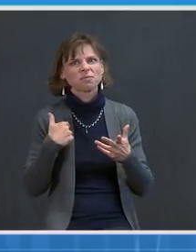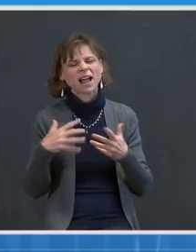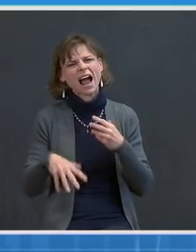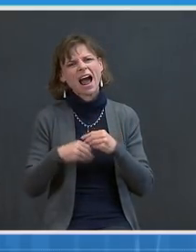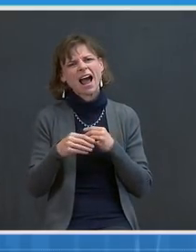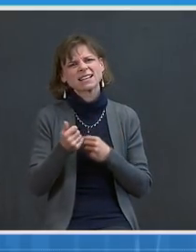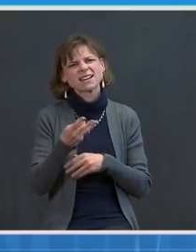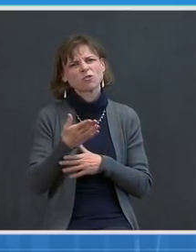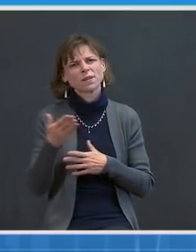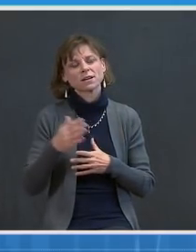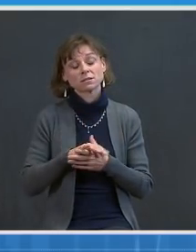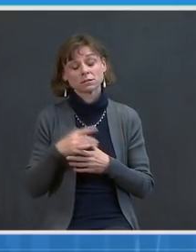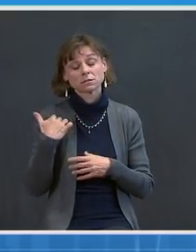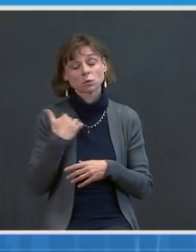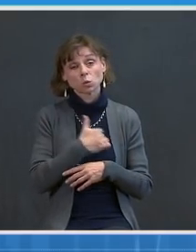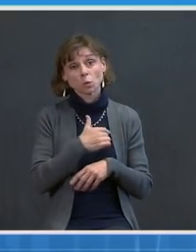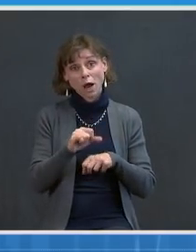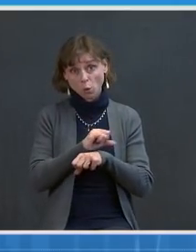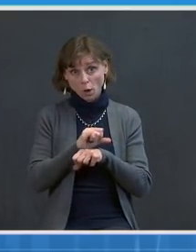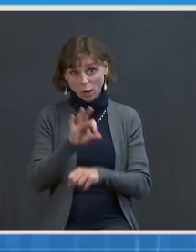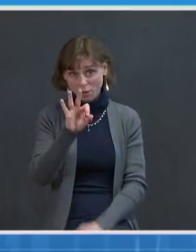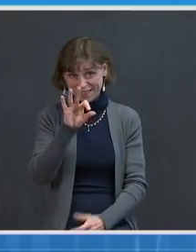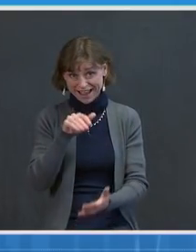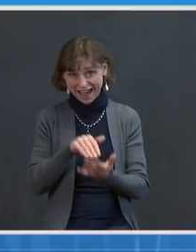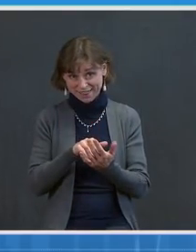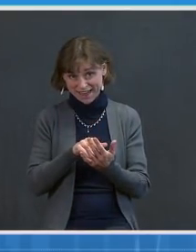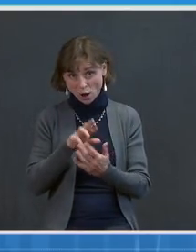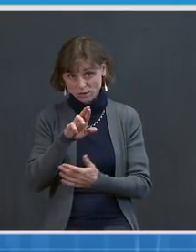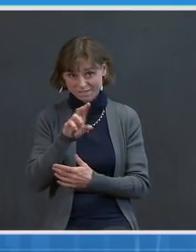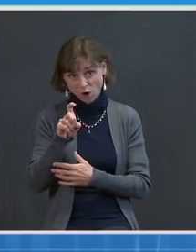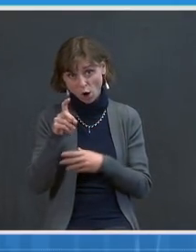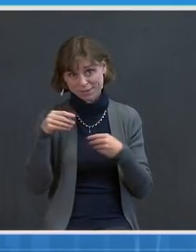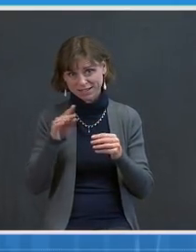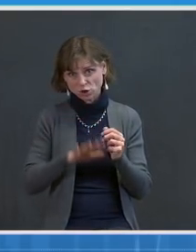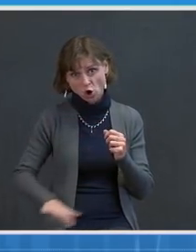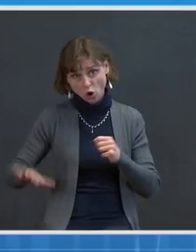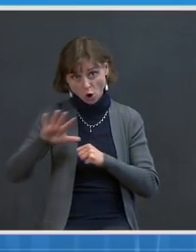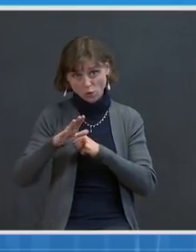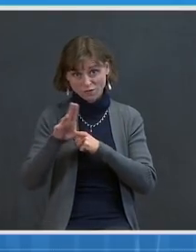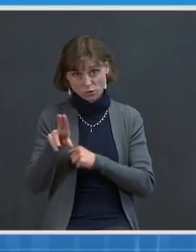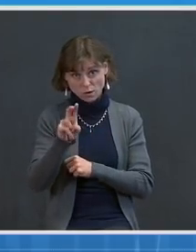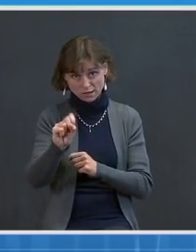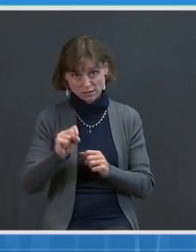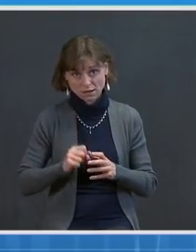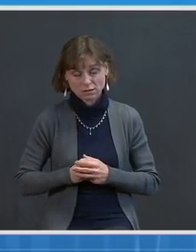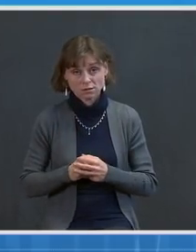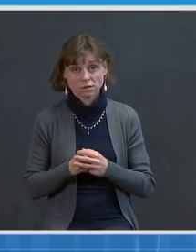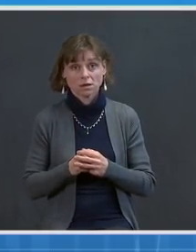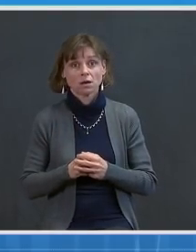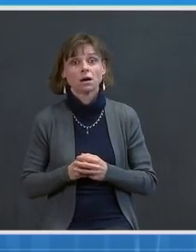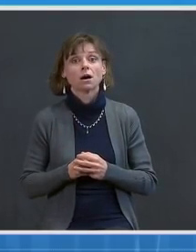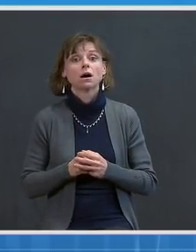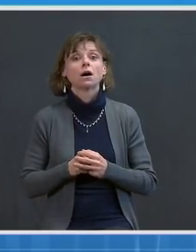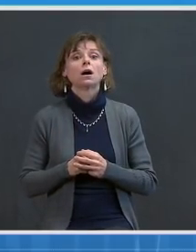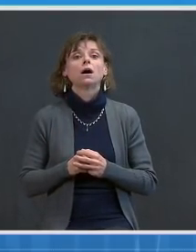We are working now with 9,000 pharmacies across the country. We know that 90 percent of the population